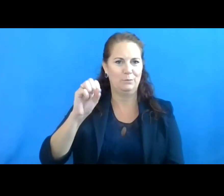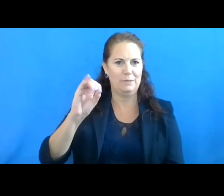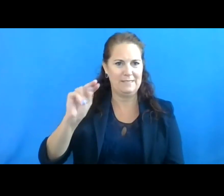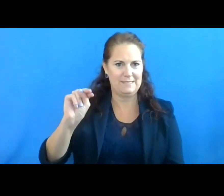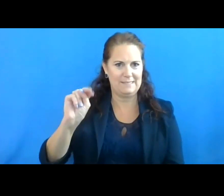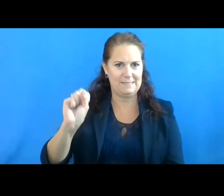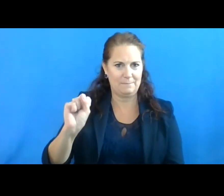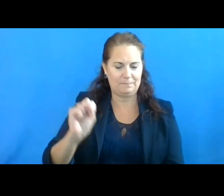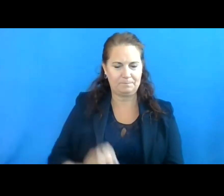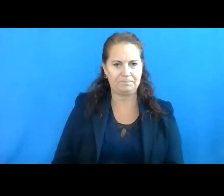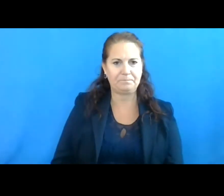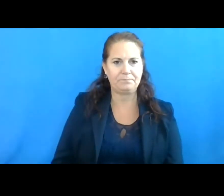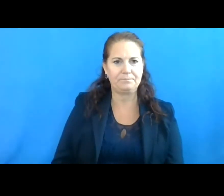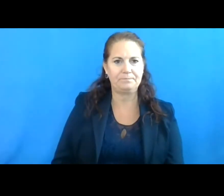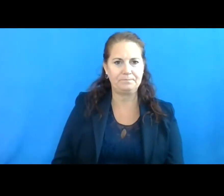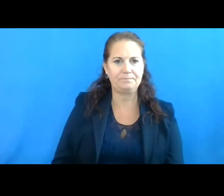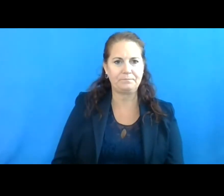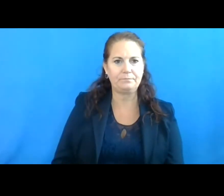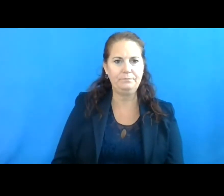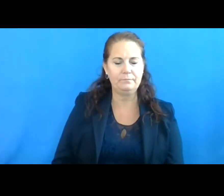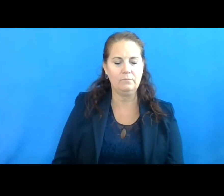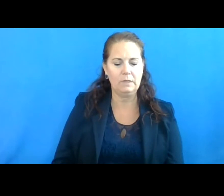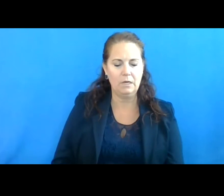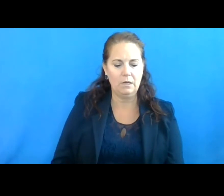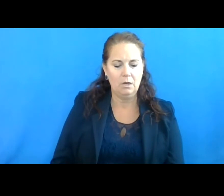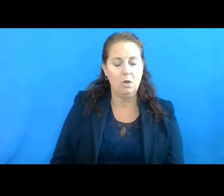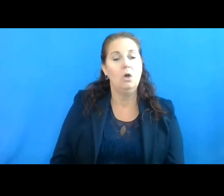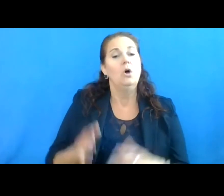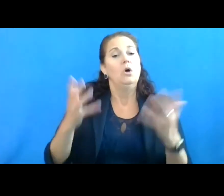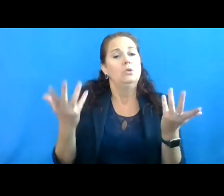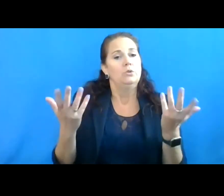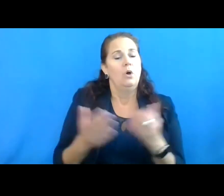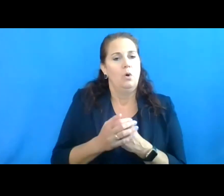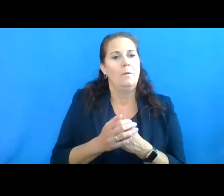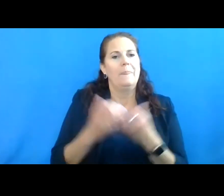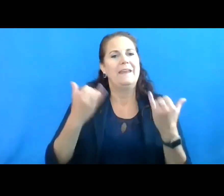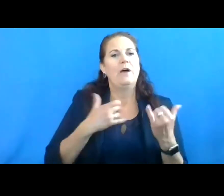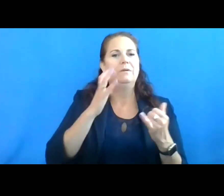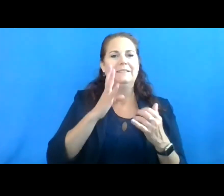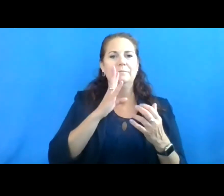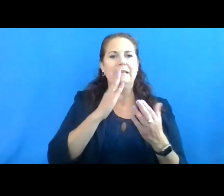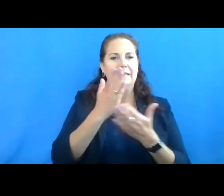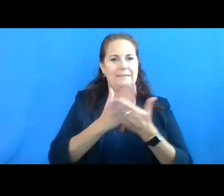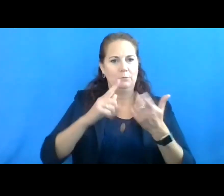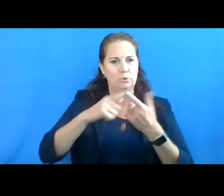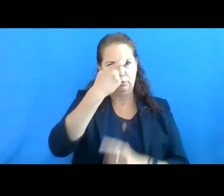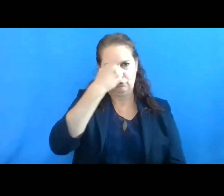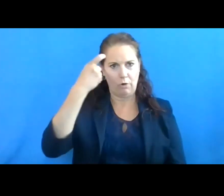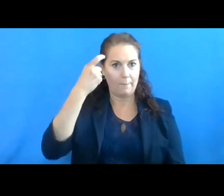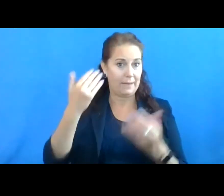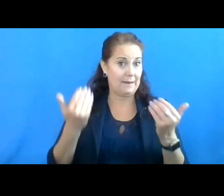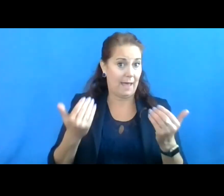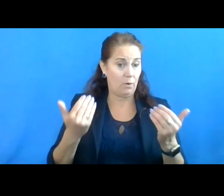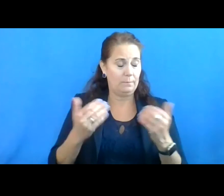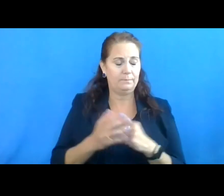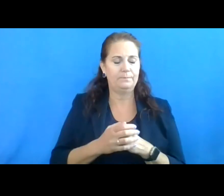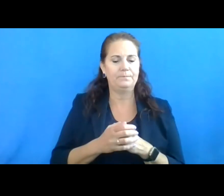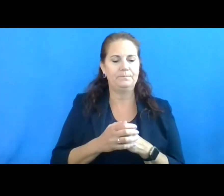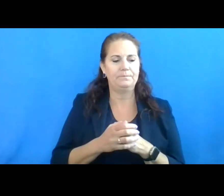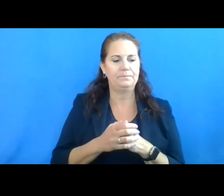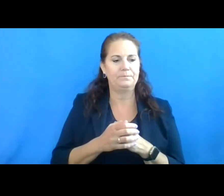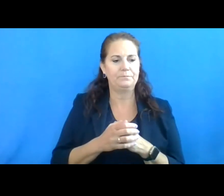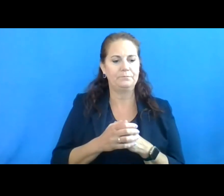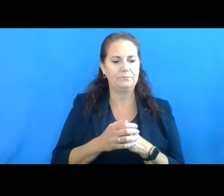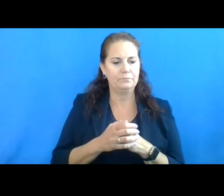I'll speak to some trauma now.